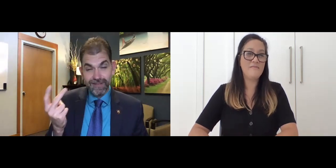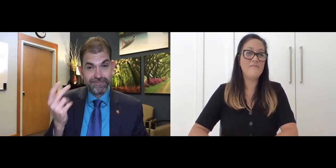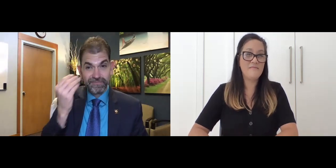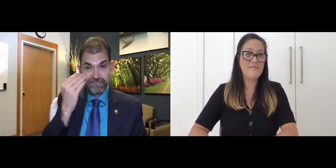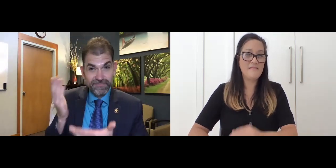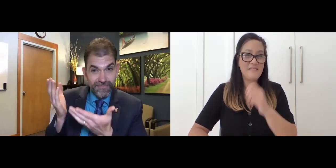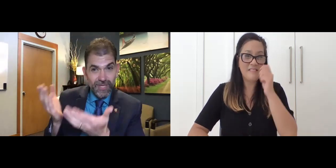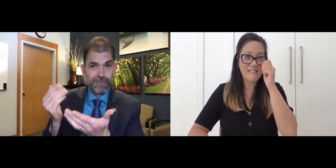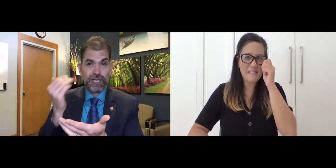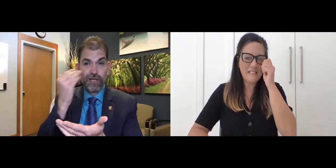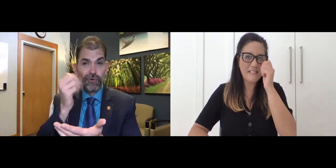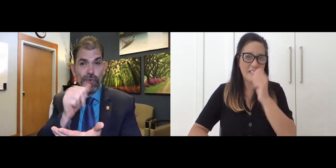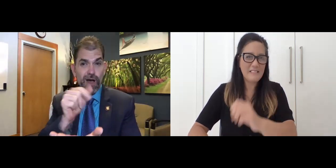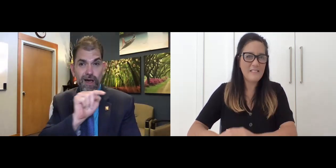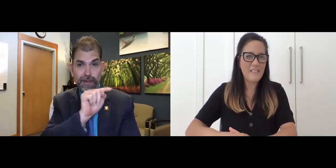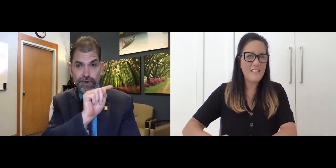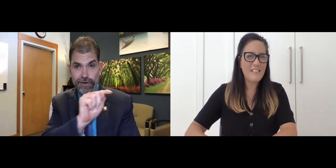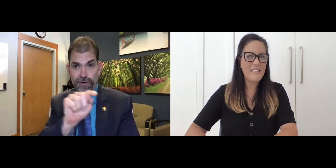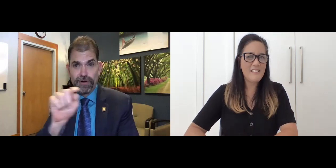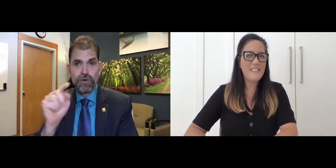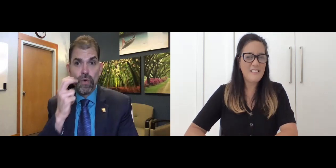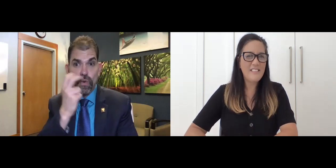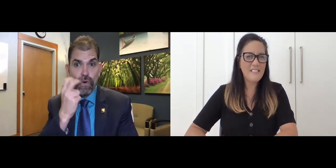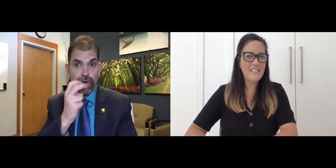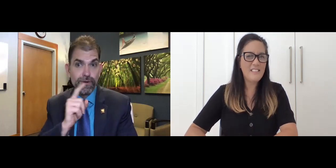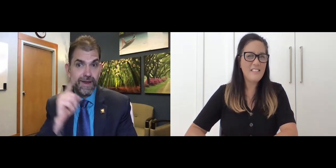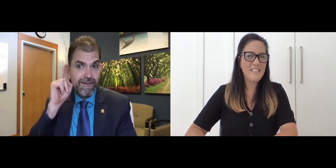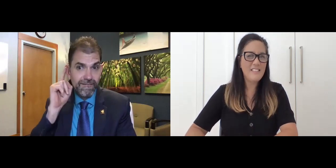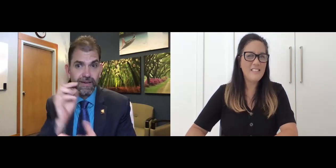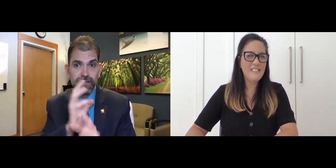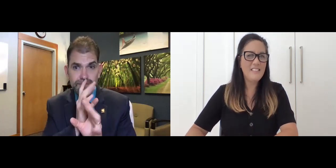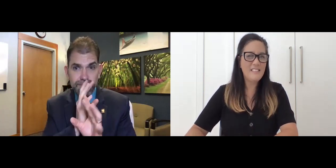Just Justin Osmond. He and I were the only two that were